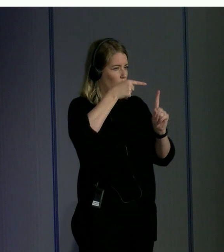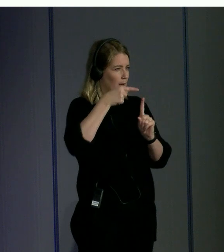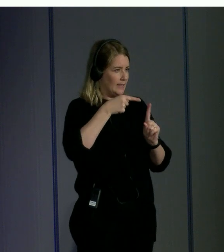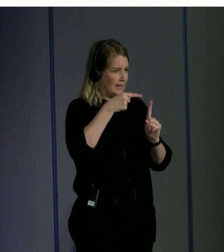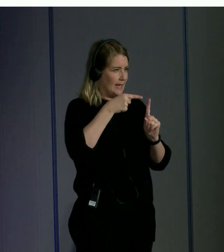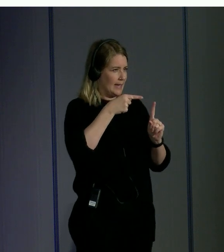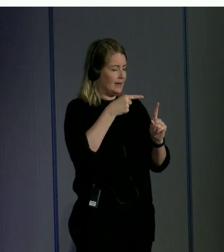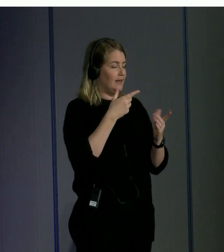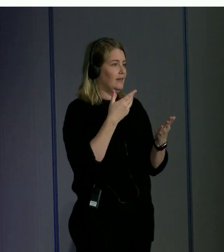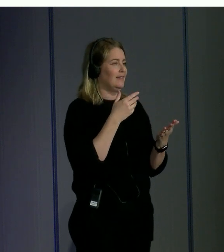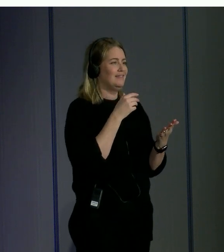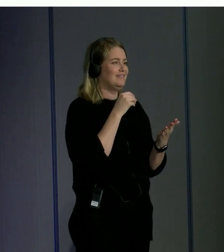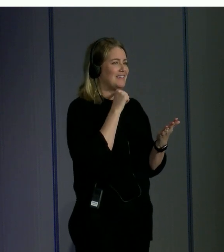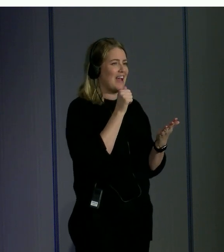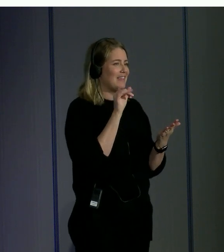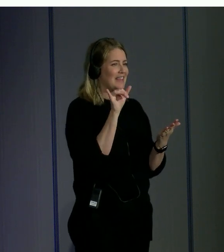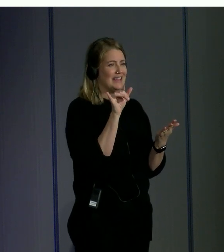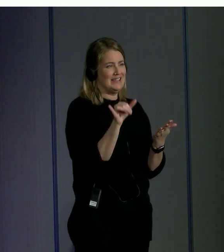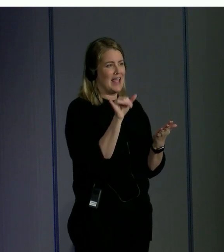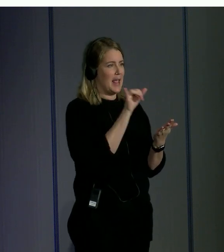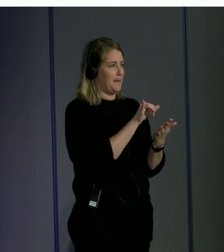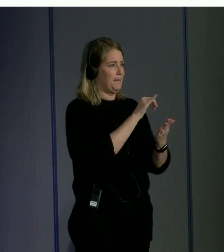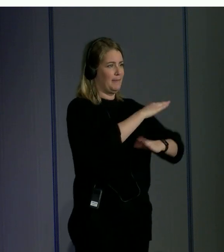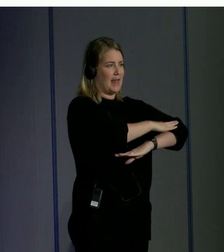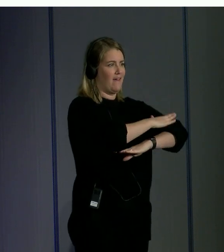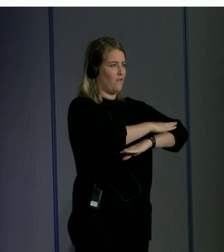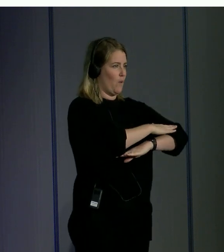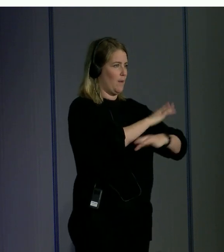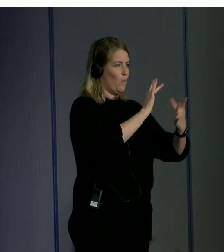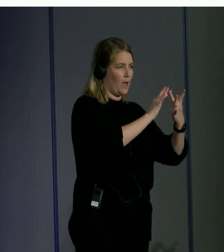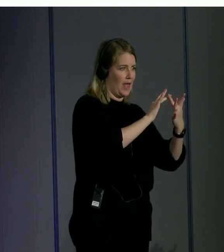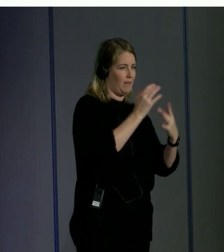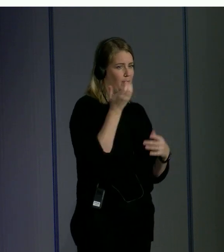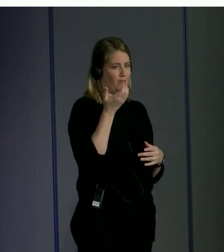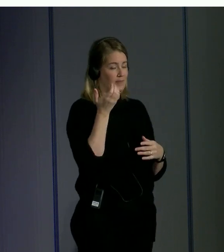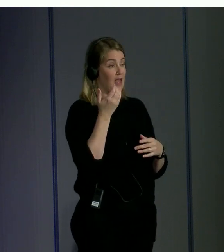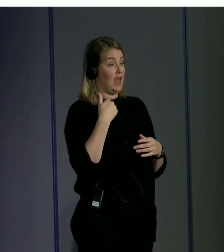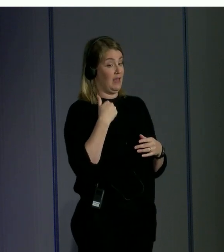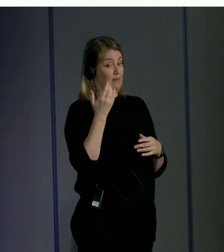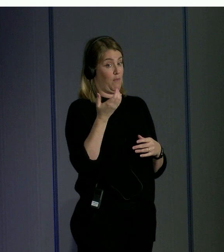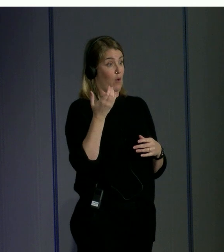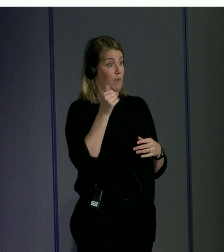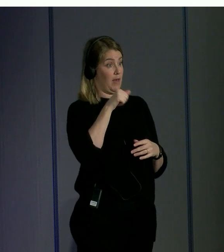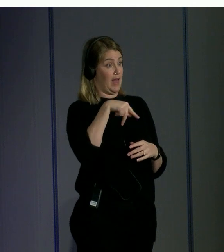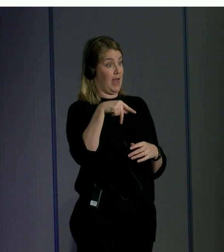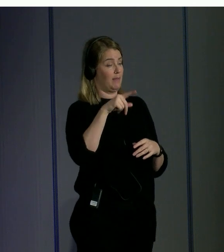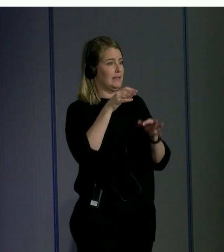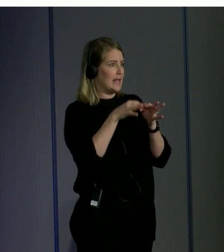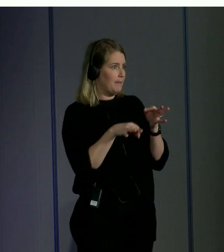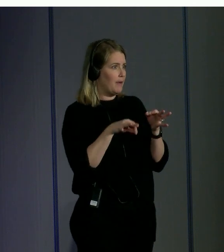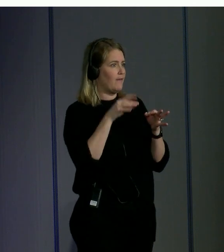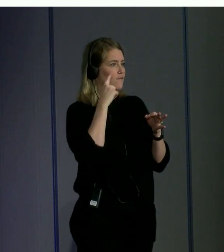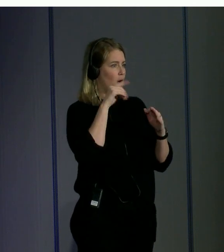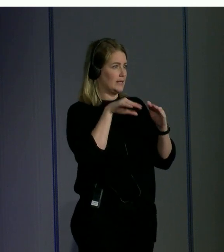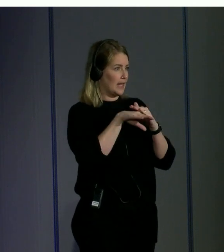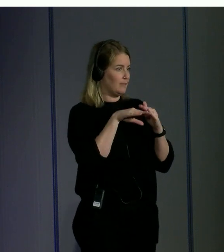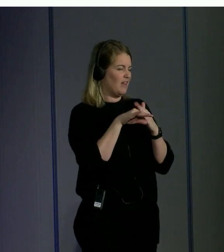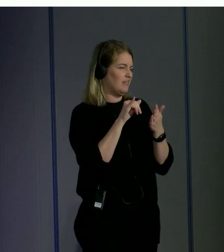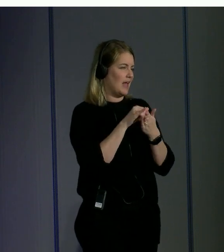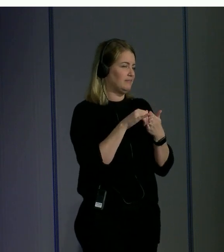These are not the same platform and I've used the mobile apps have to be simple to be accessible argument for a lot of times.